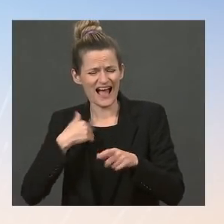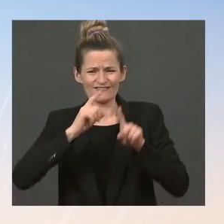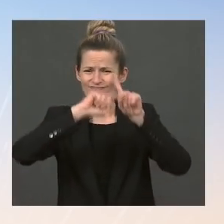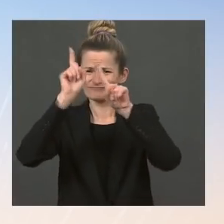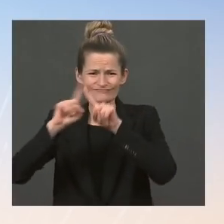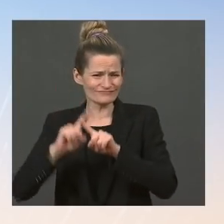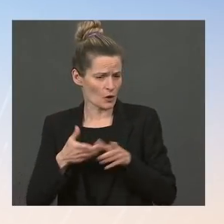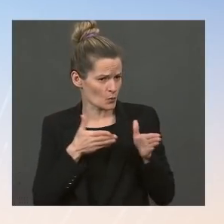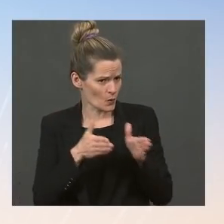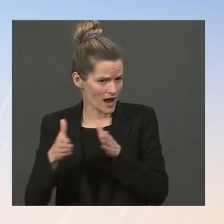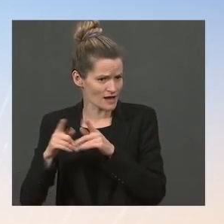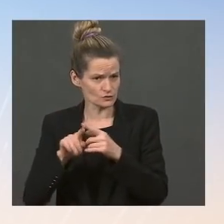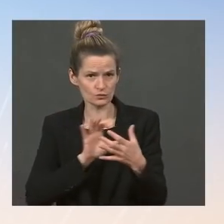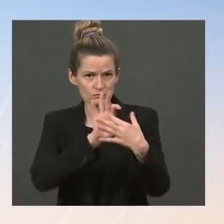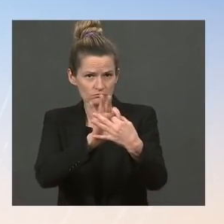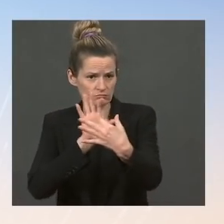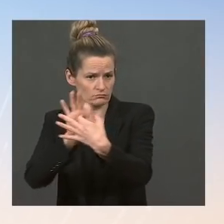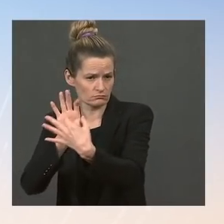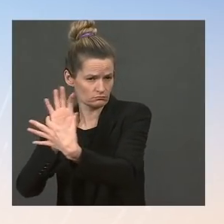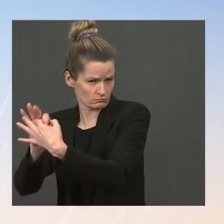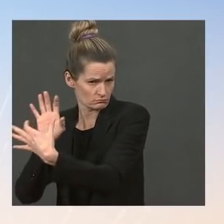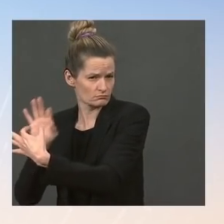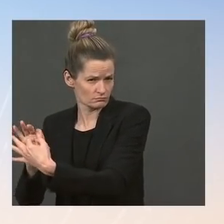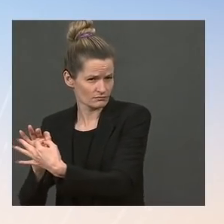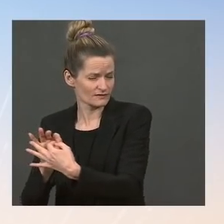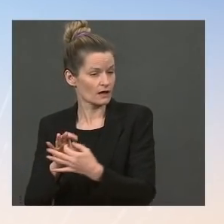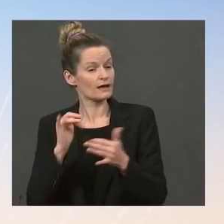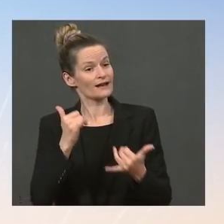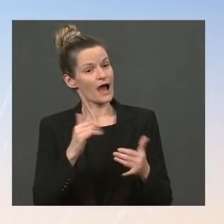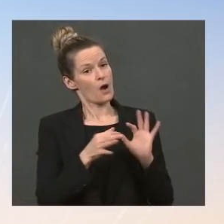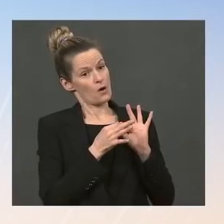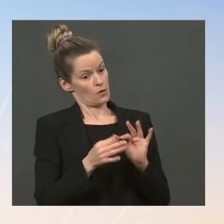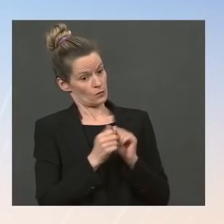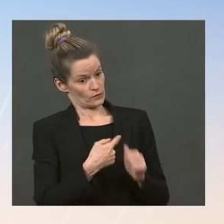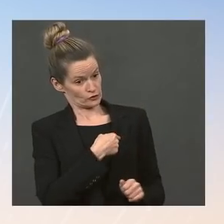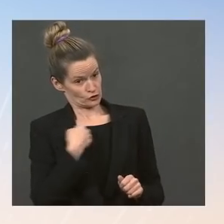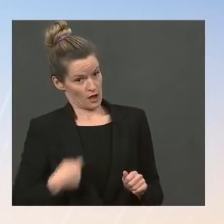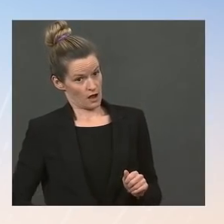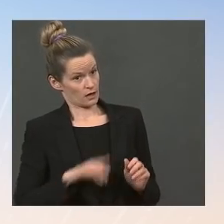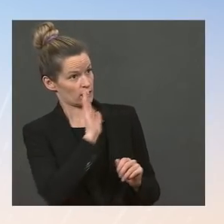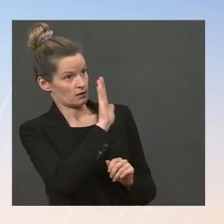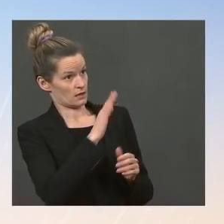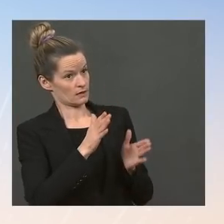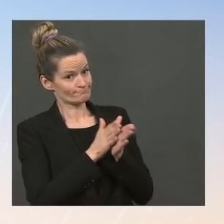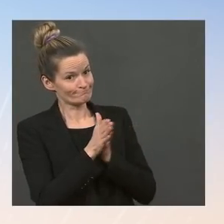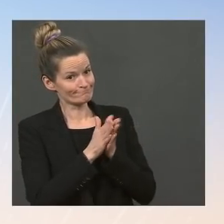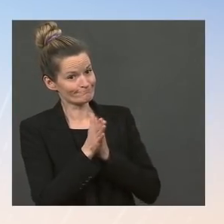Obviously, as it relates to China's interest in joining, we'd leave it to those countries to, certainly, determine.